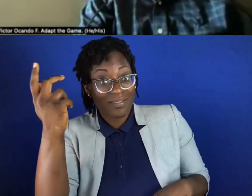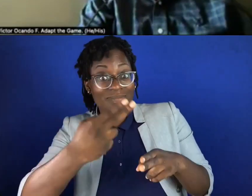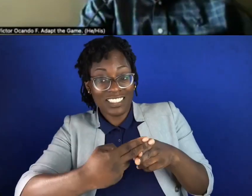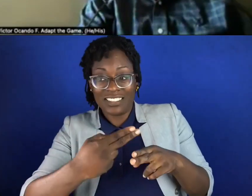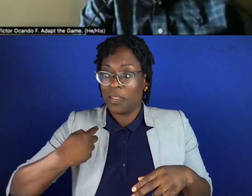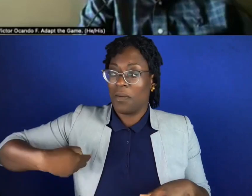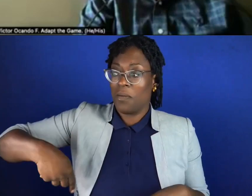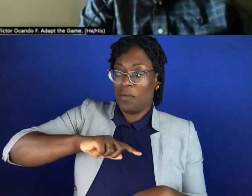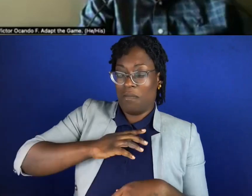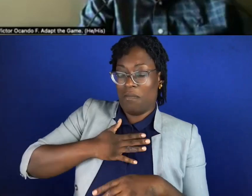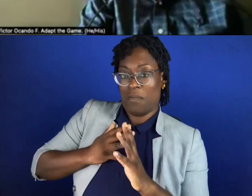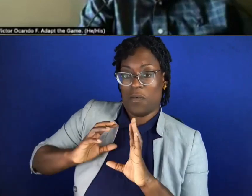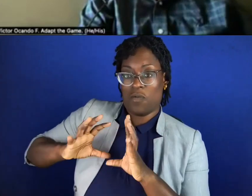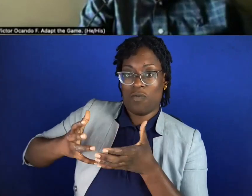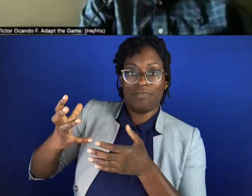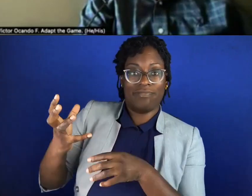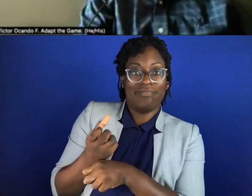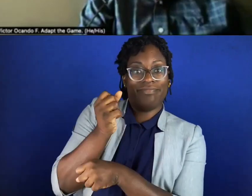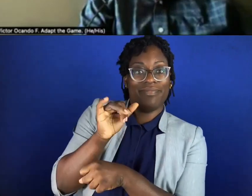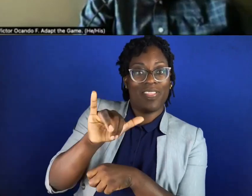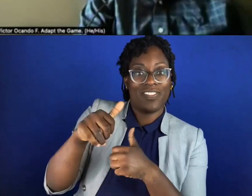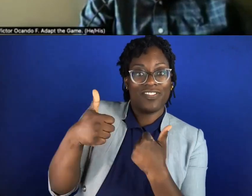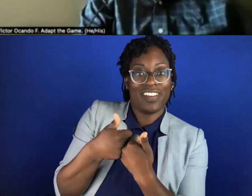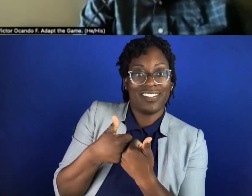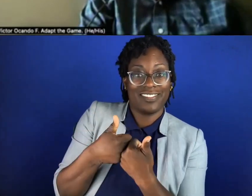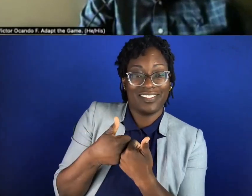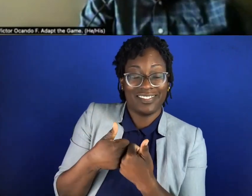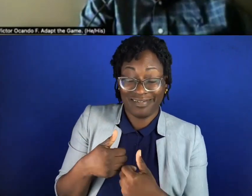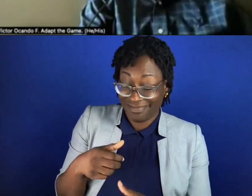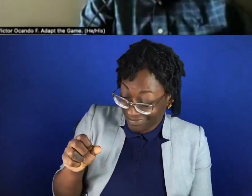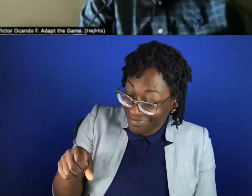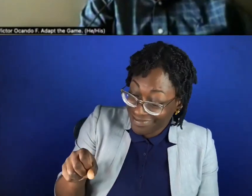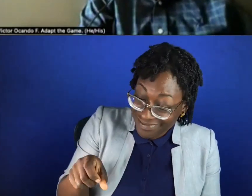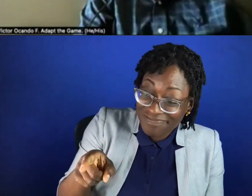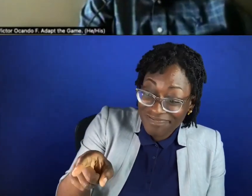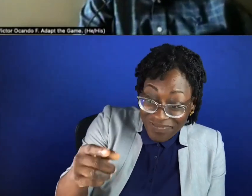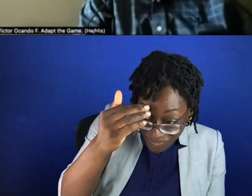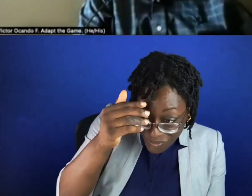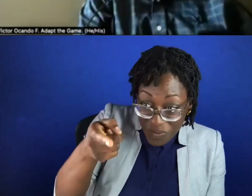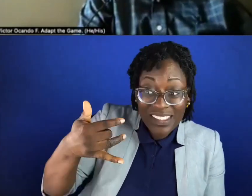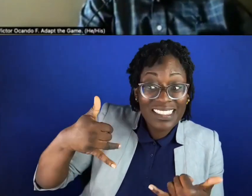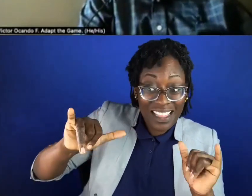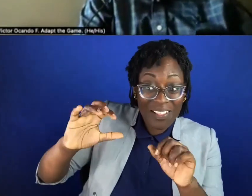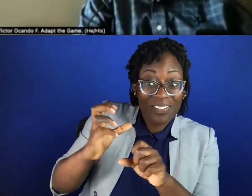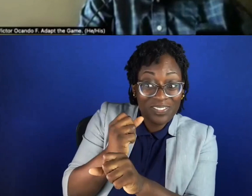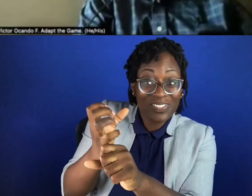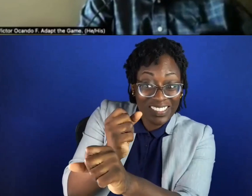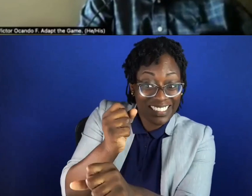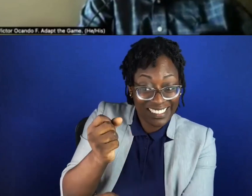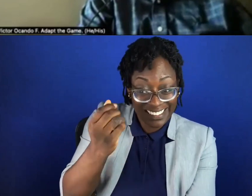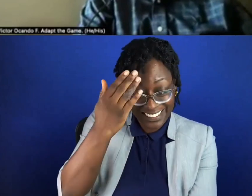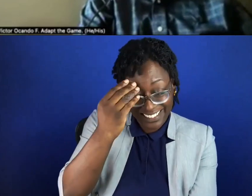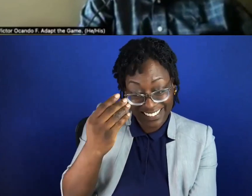Yah, I agree. I would say you’re still winning!